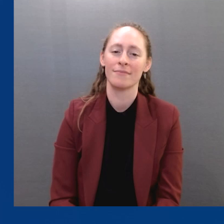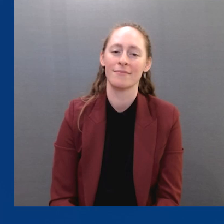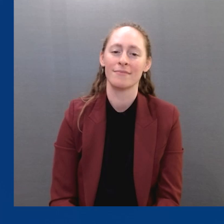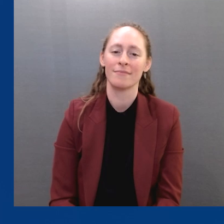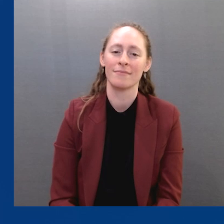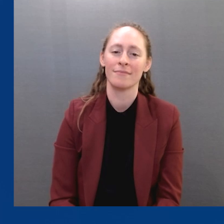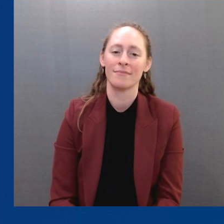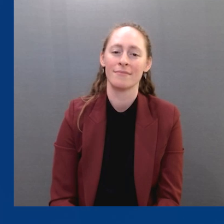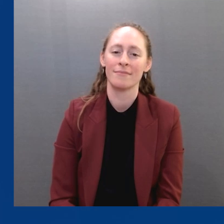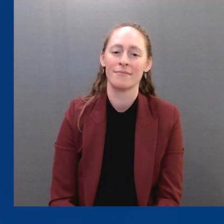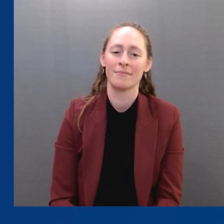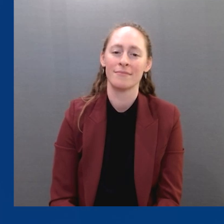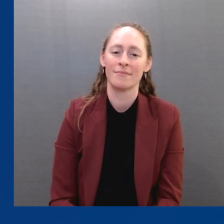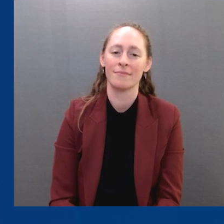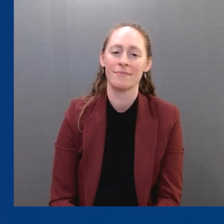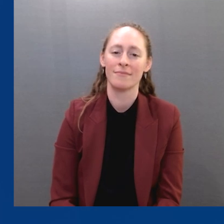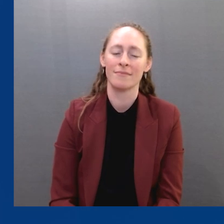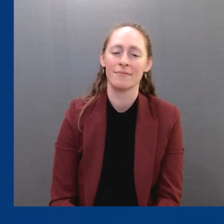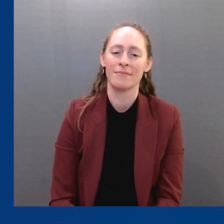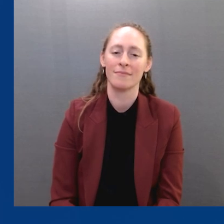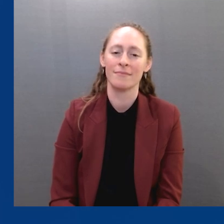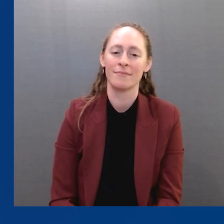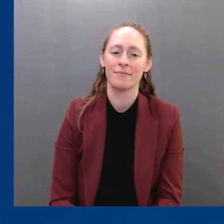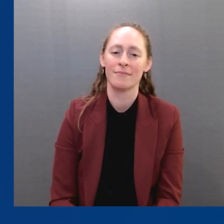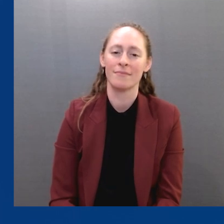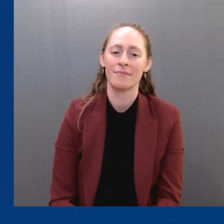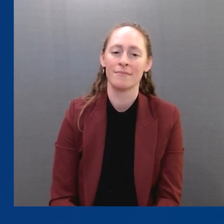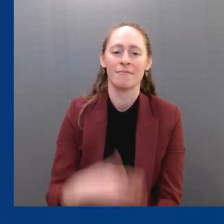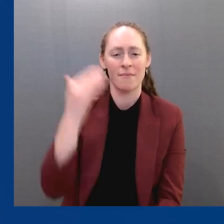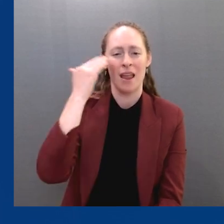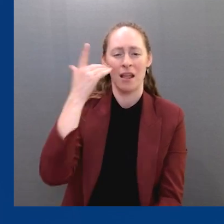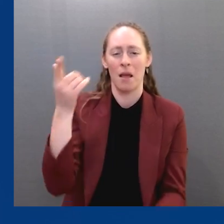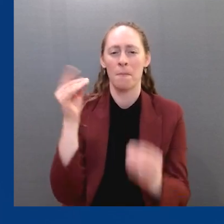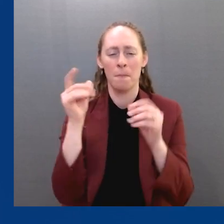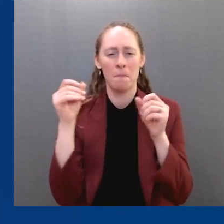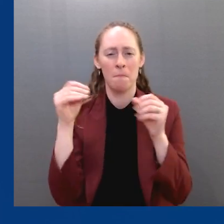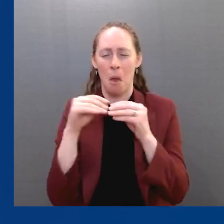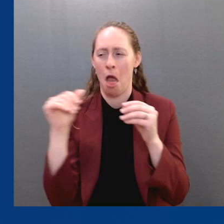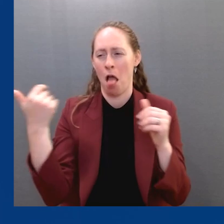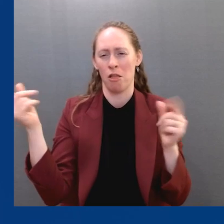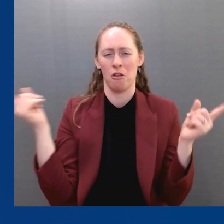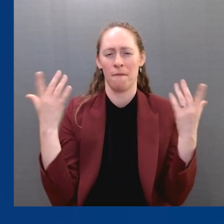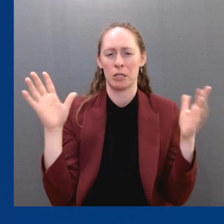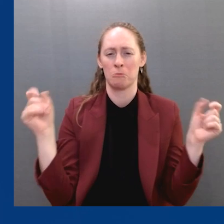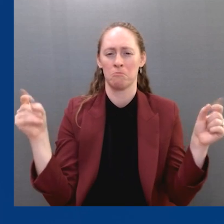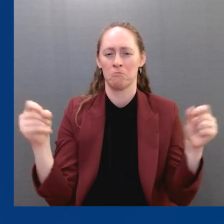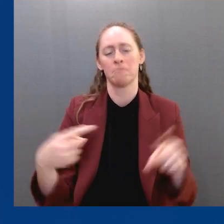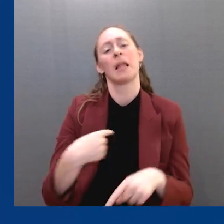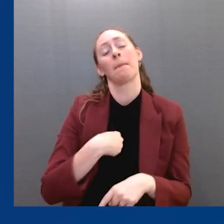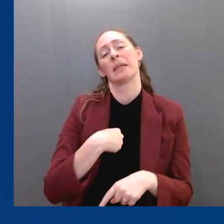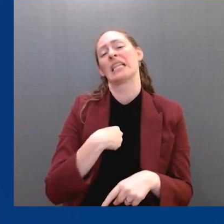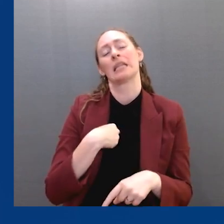but I want to put a finer point on it. There's been a lot of repetition throughout this